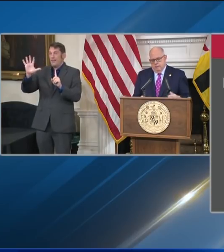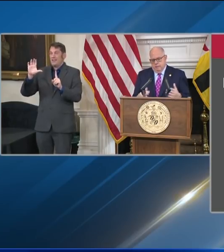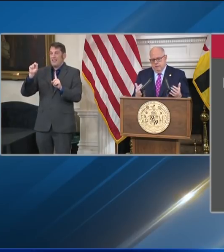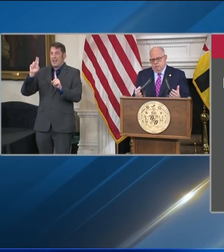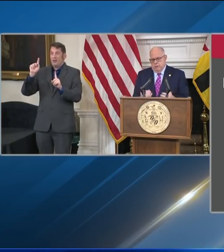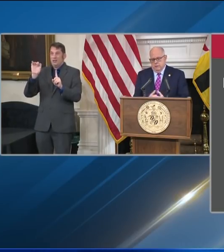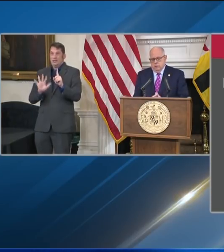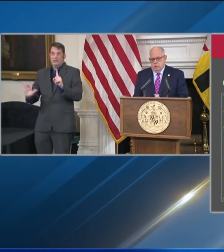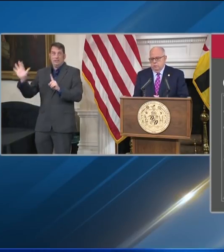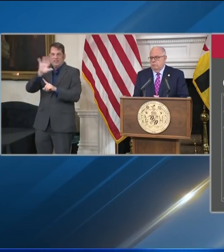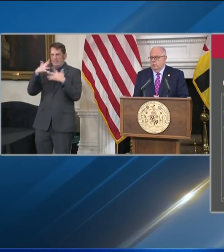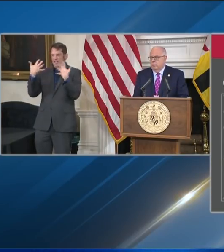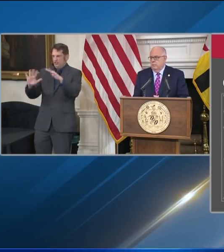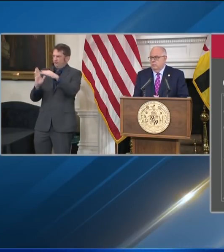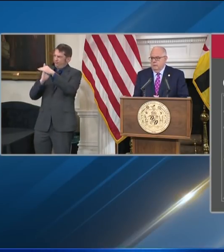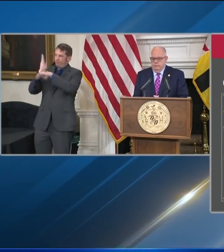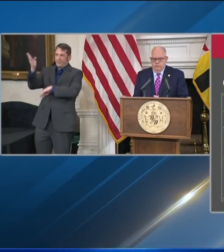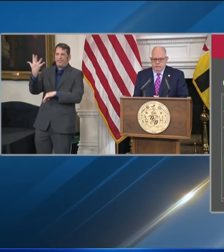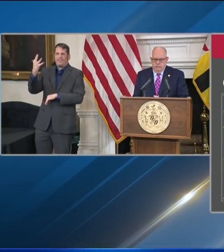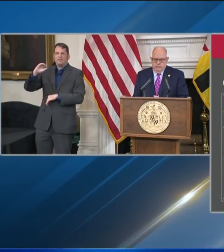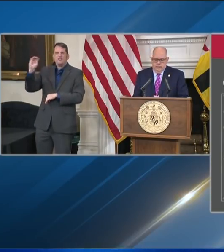GONE ABOVE THAT FIVE PERCENT BENCHMARK.